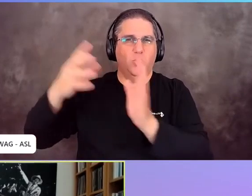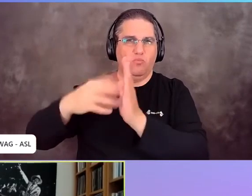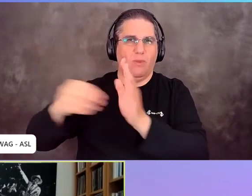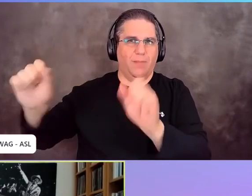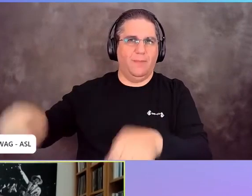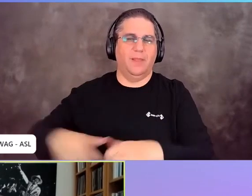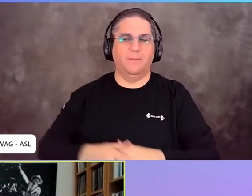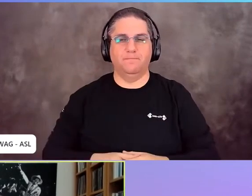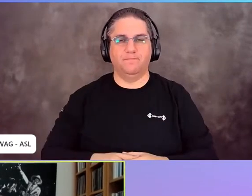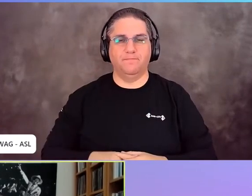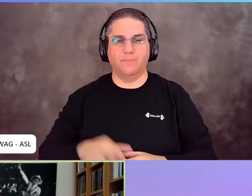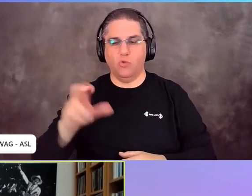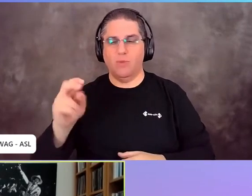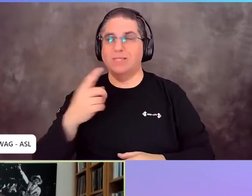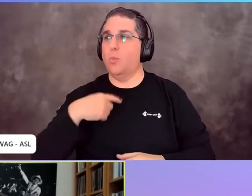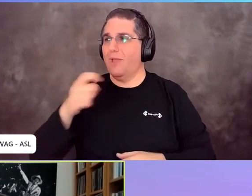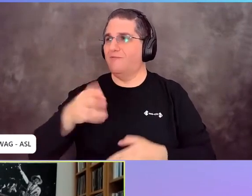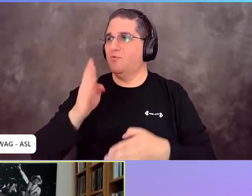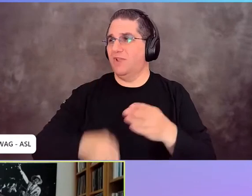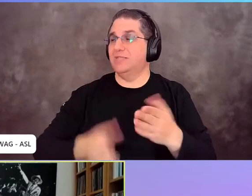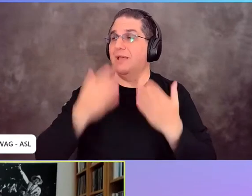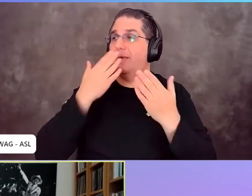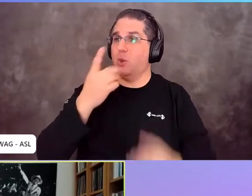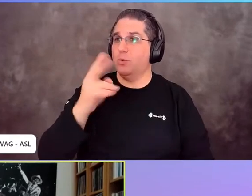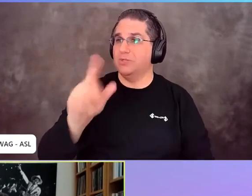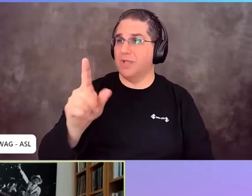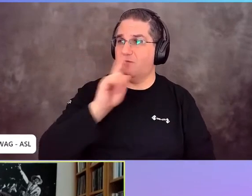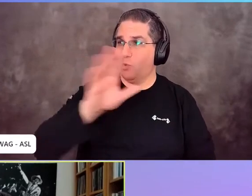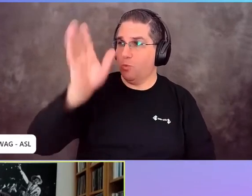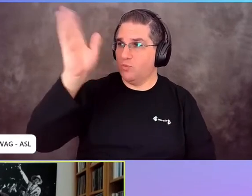body. And they could conduct those tests